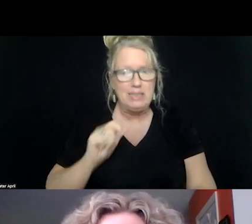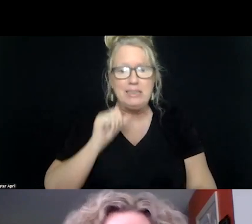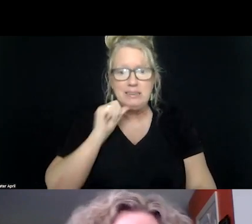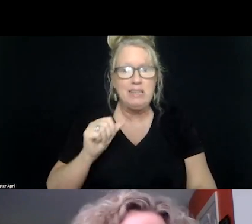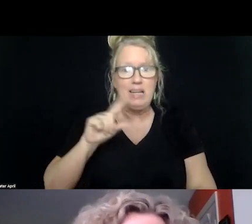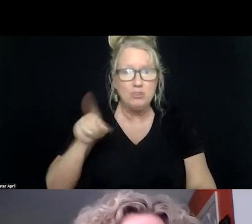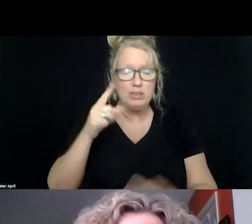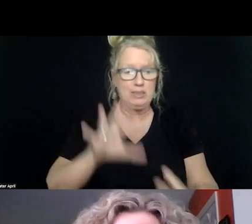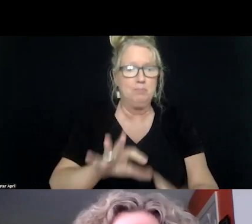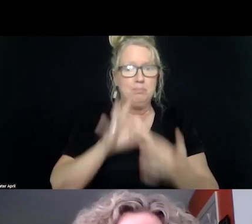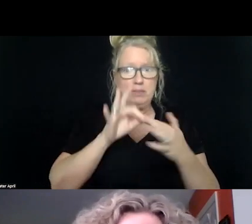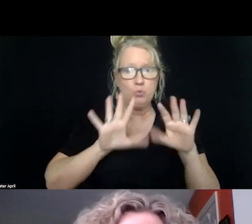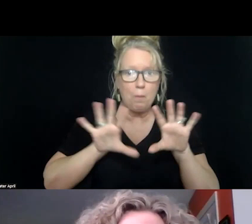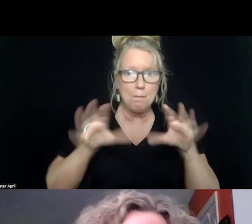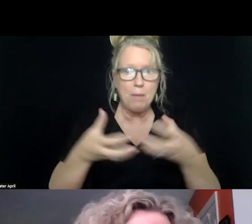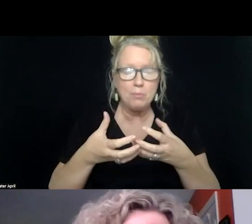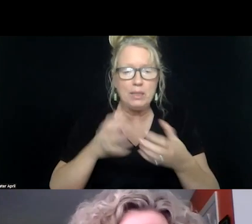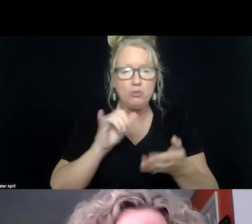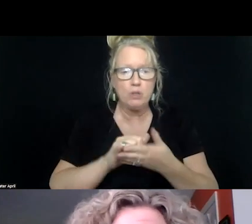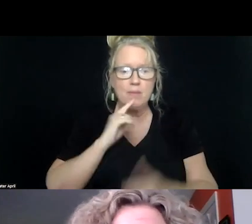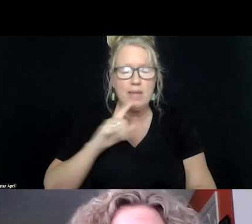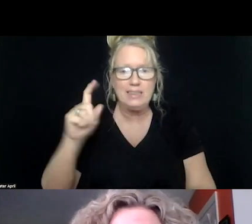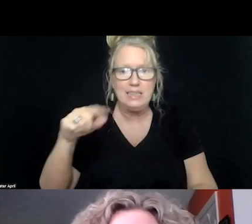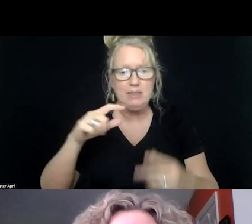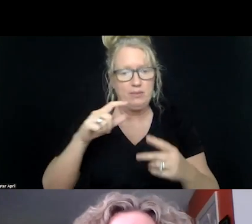POPULATION THAT NEEDS MORE SPECIFIC LANGUAGE.